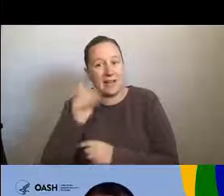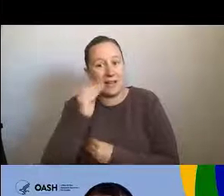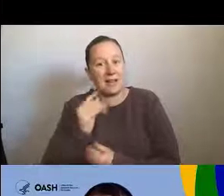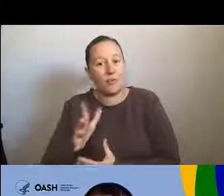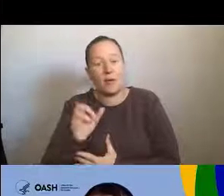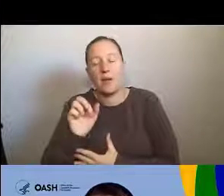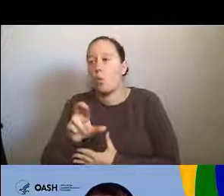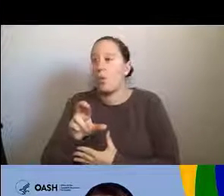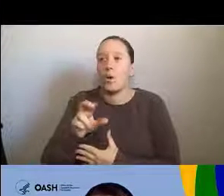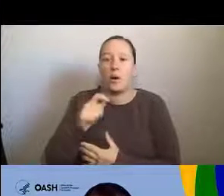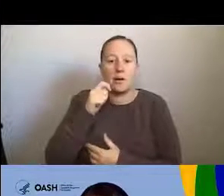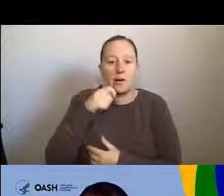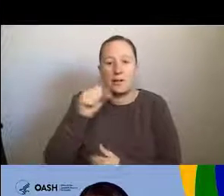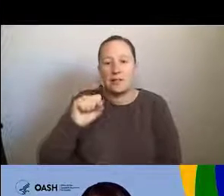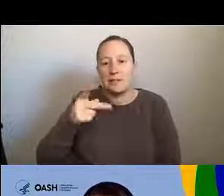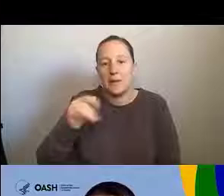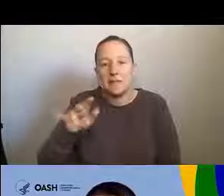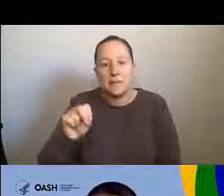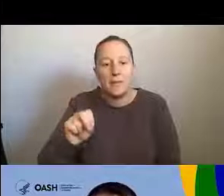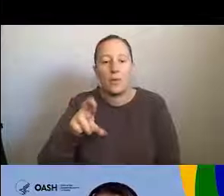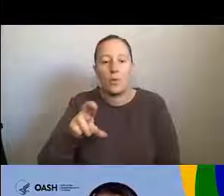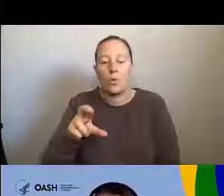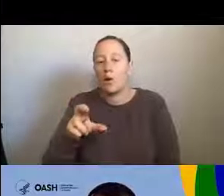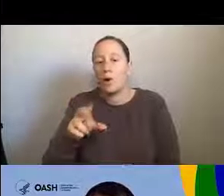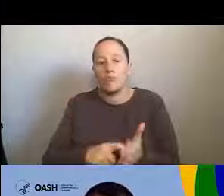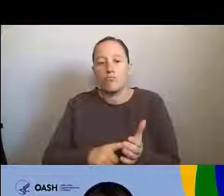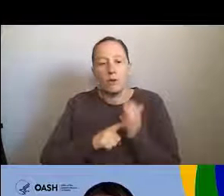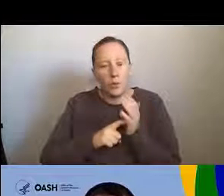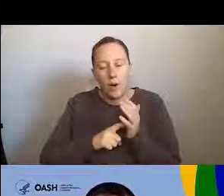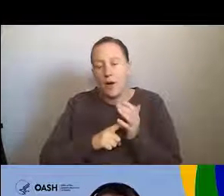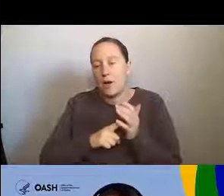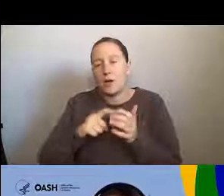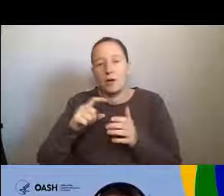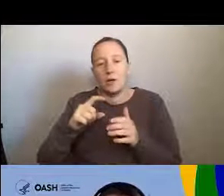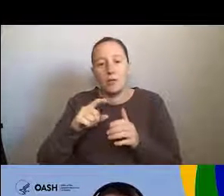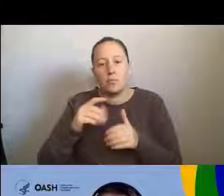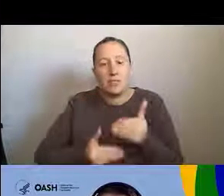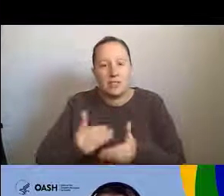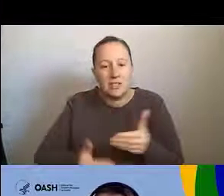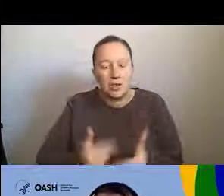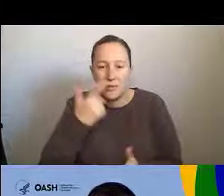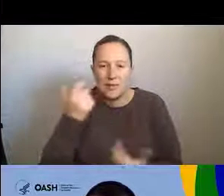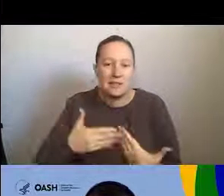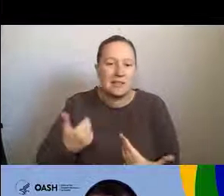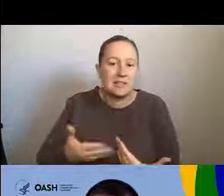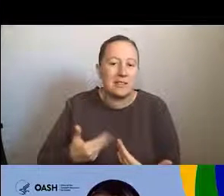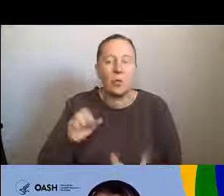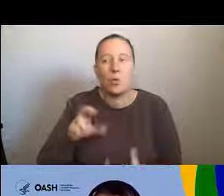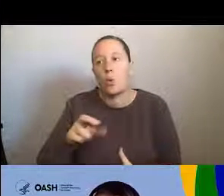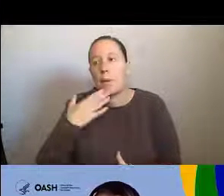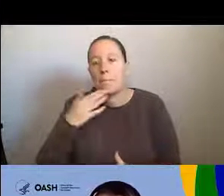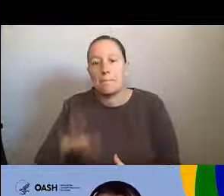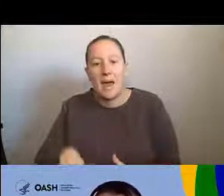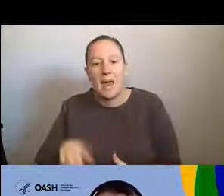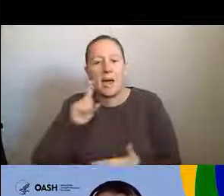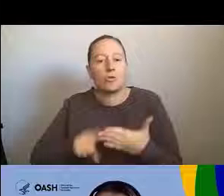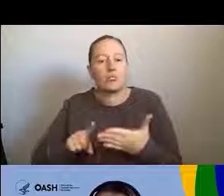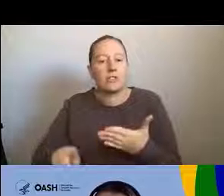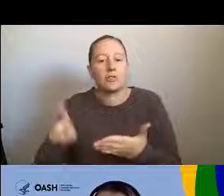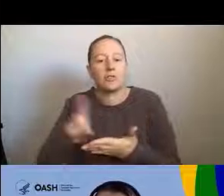or are they proposing to perform these procedures because of ease, because of poor research design. Again, to take us back to that question,